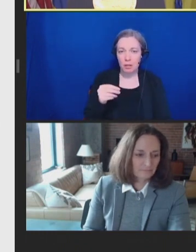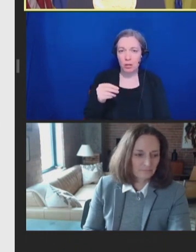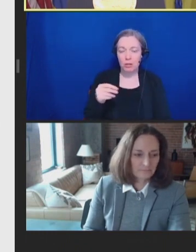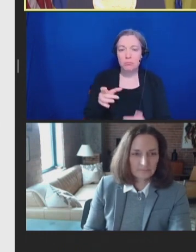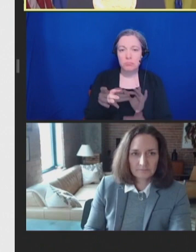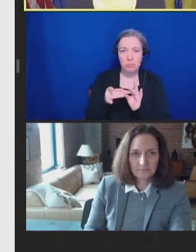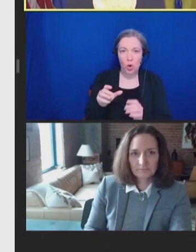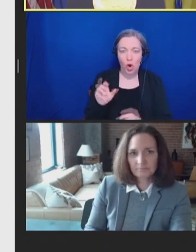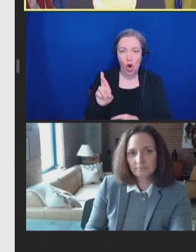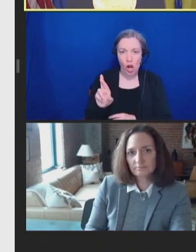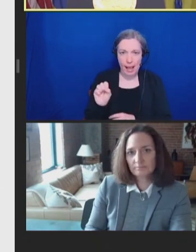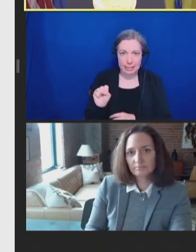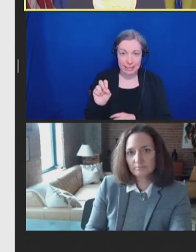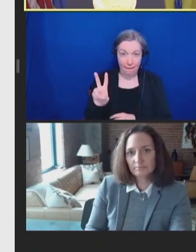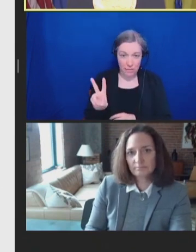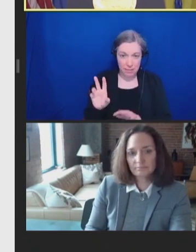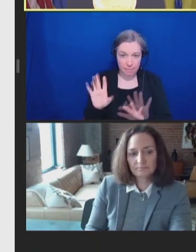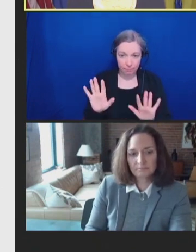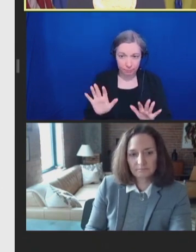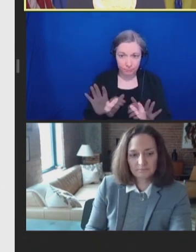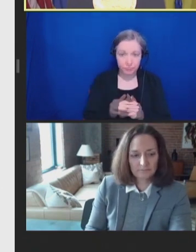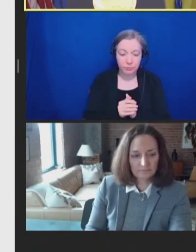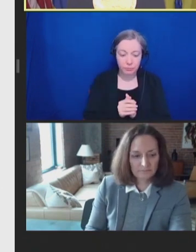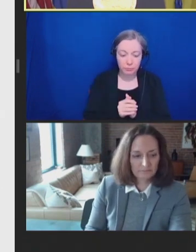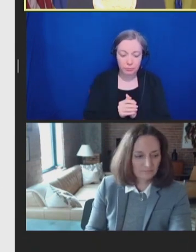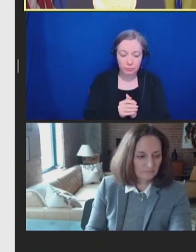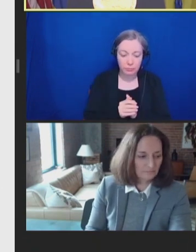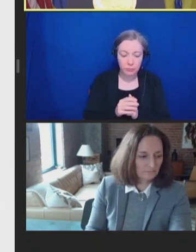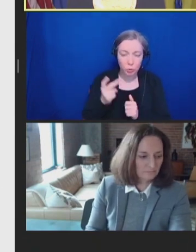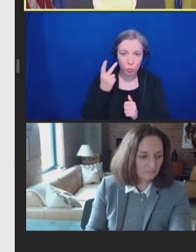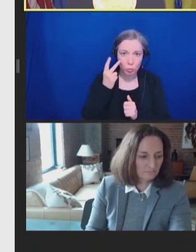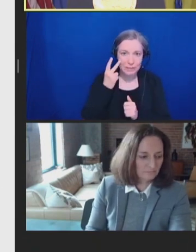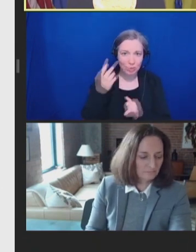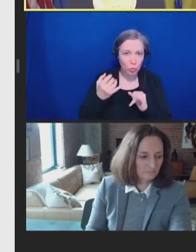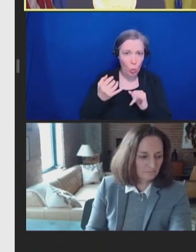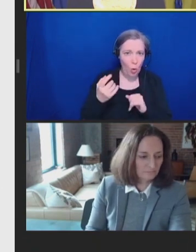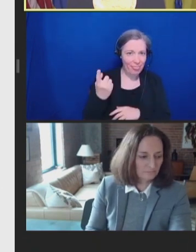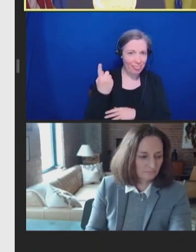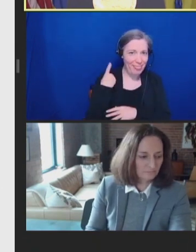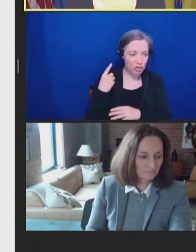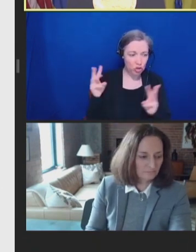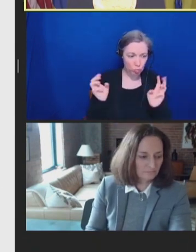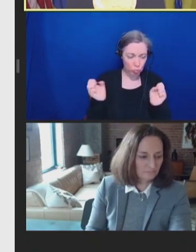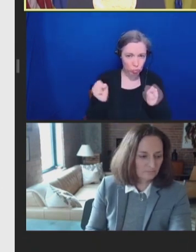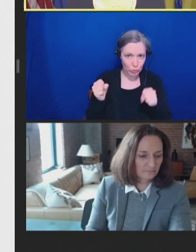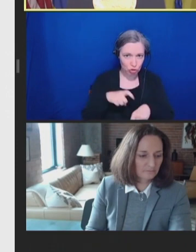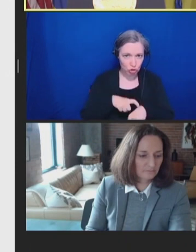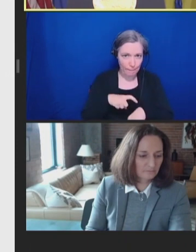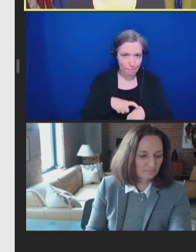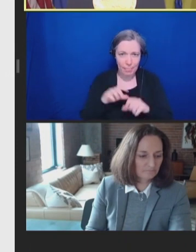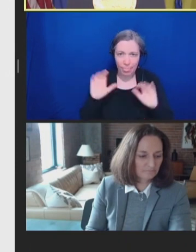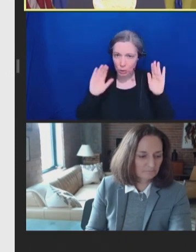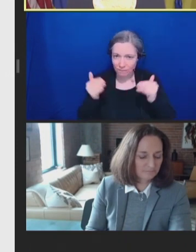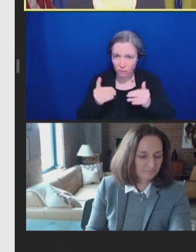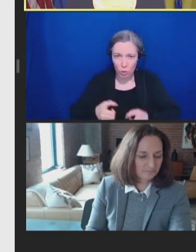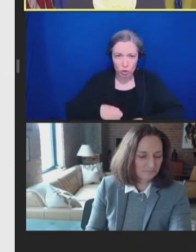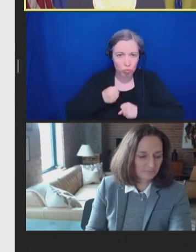as we saw last winter, I mean, there certainly was a lot of focus on RSV and we are very excited